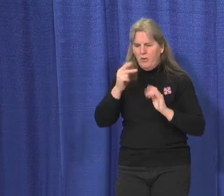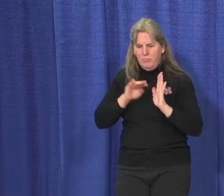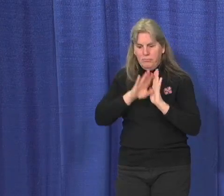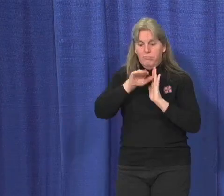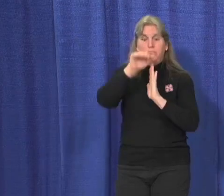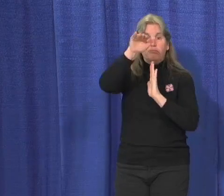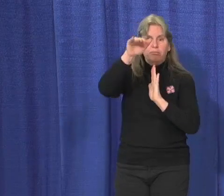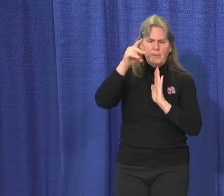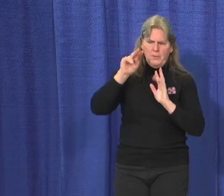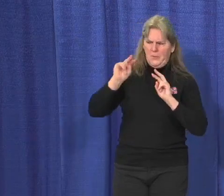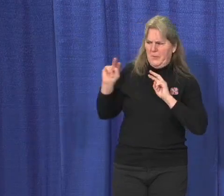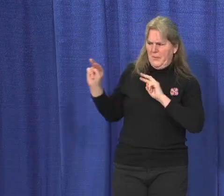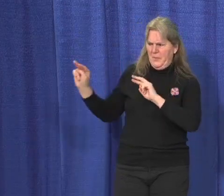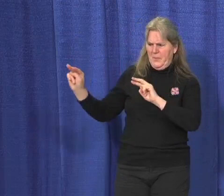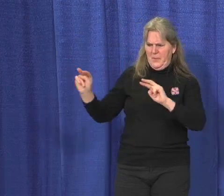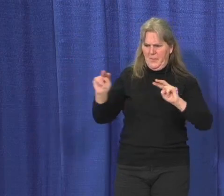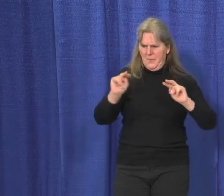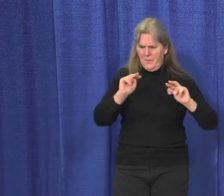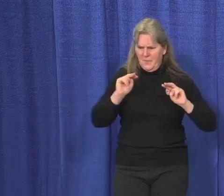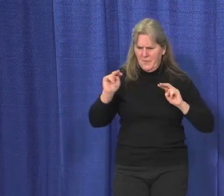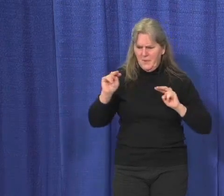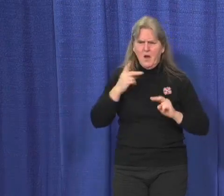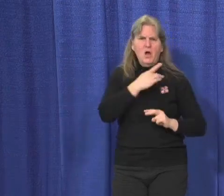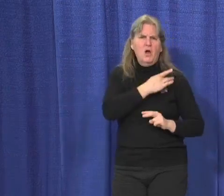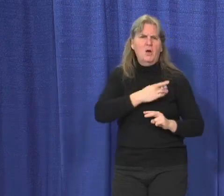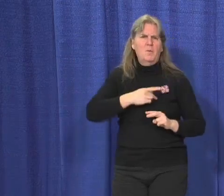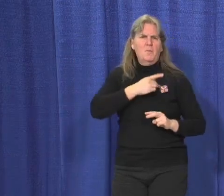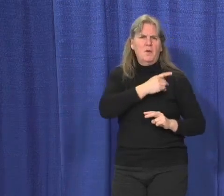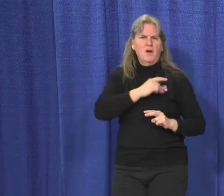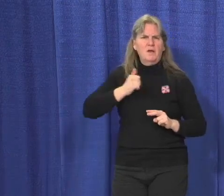third waves will be.